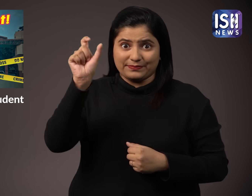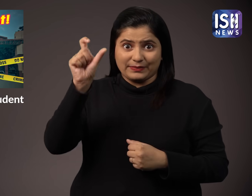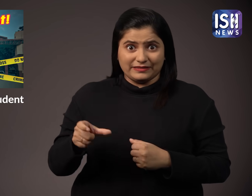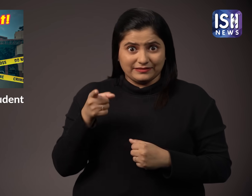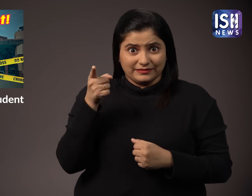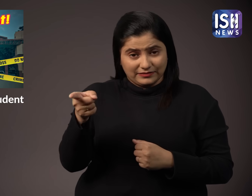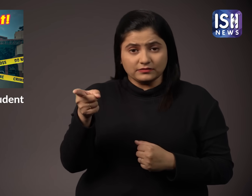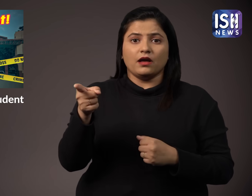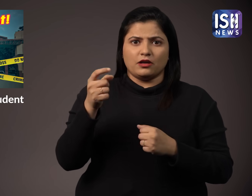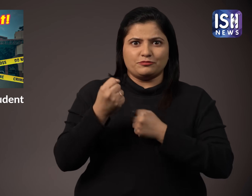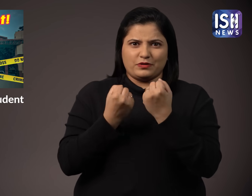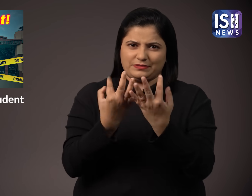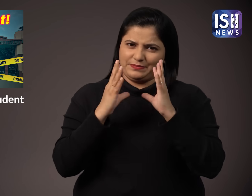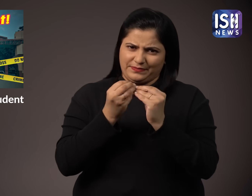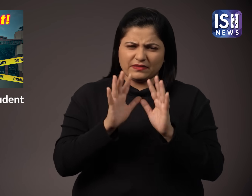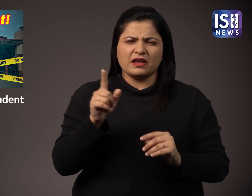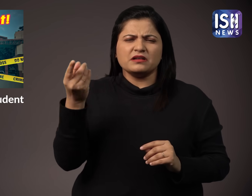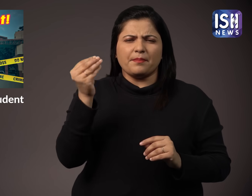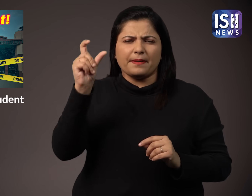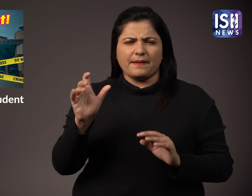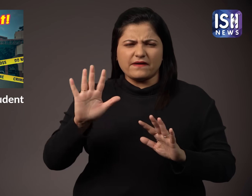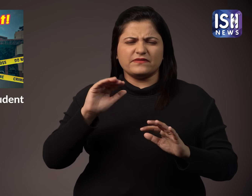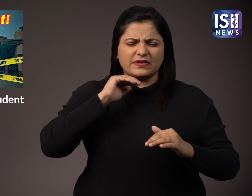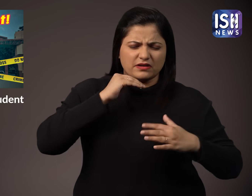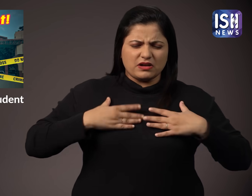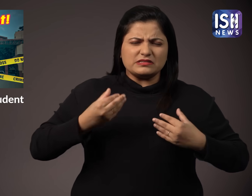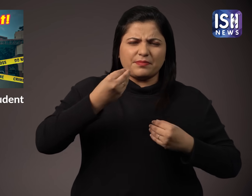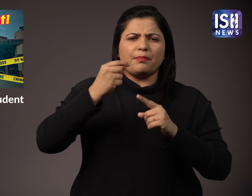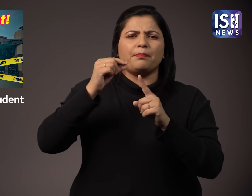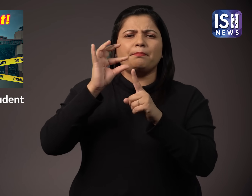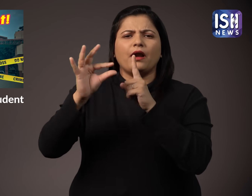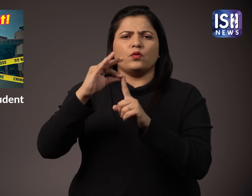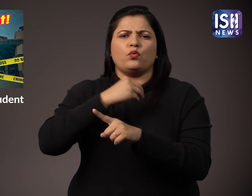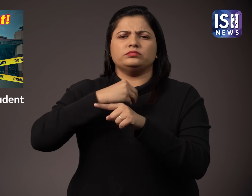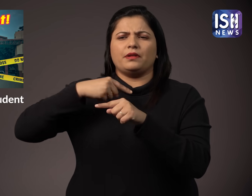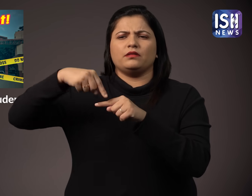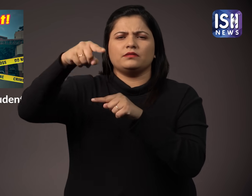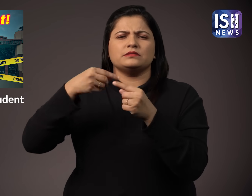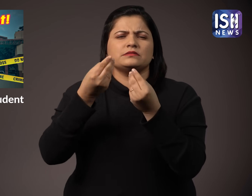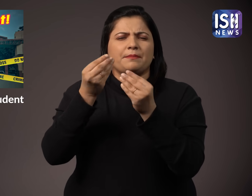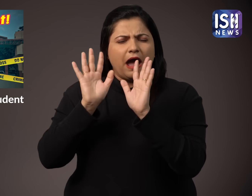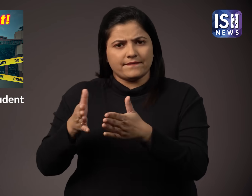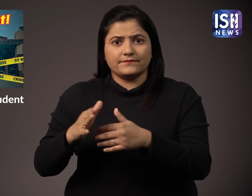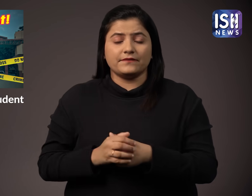Though he was a sportsperson, Akhil had a few ailments and was under treatment at a private hospital.